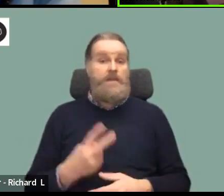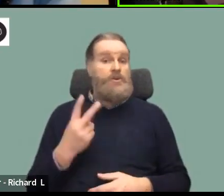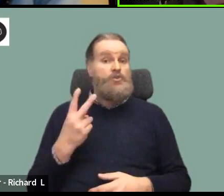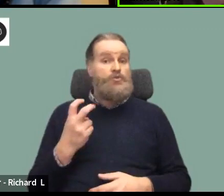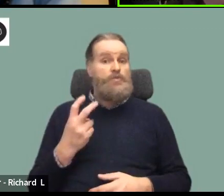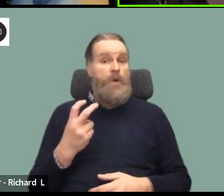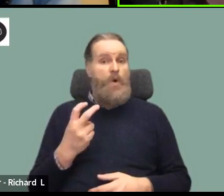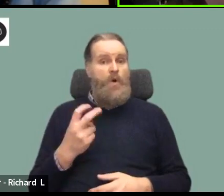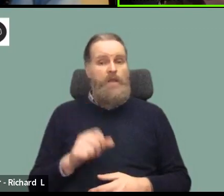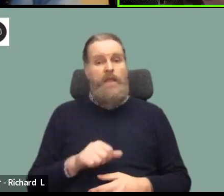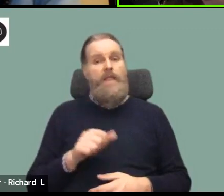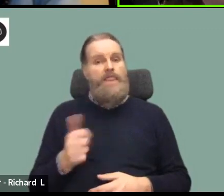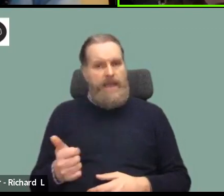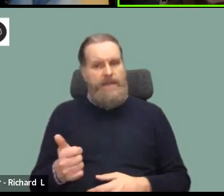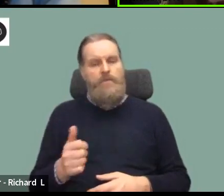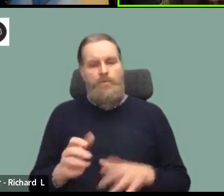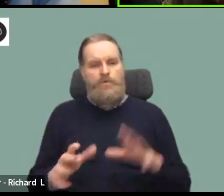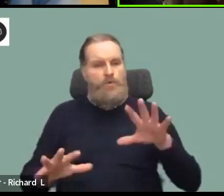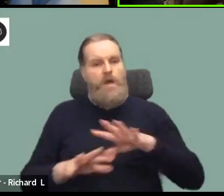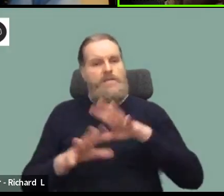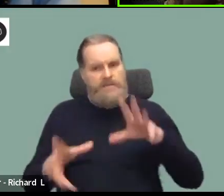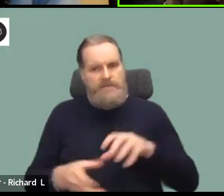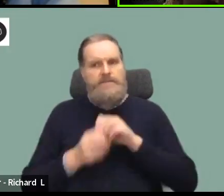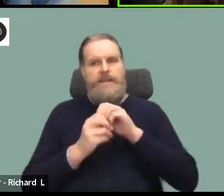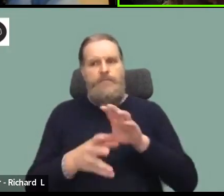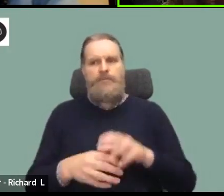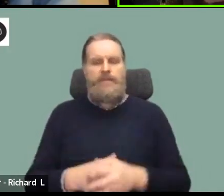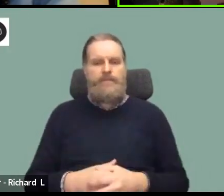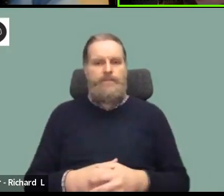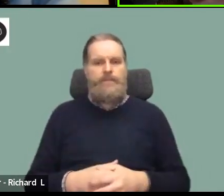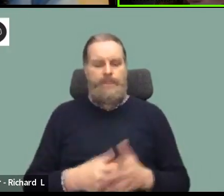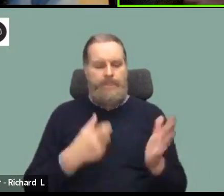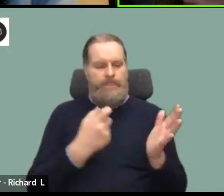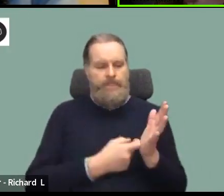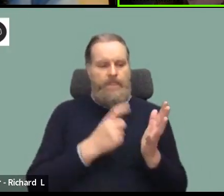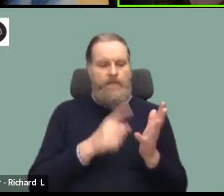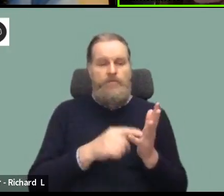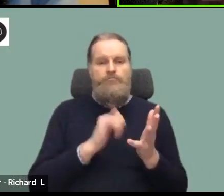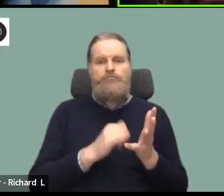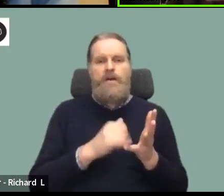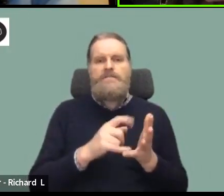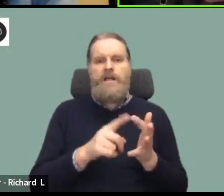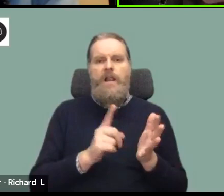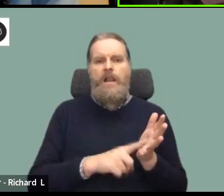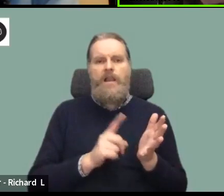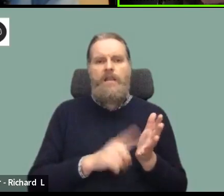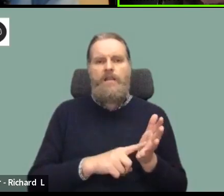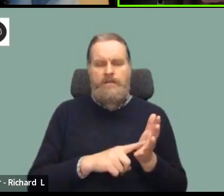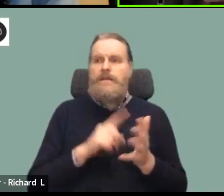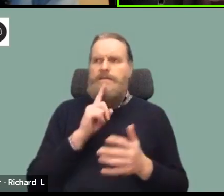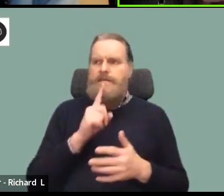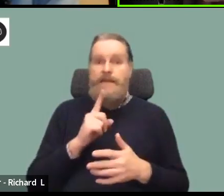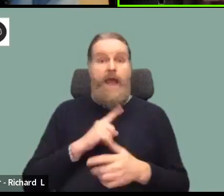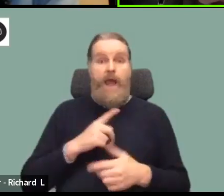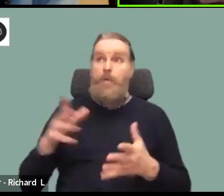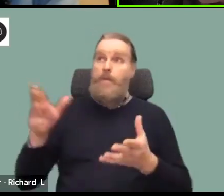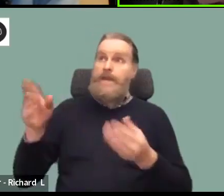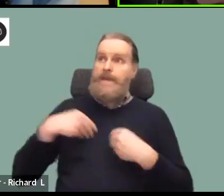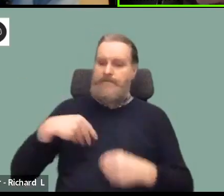going to go with a couple more. and then and then we'll let will probably ask and then we'll let will probably ask you some up mark so Russell says. until and to receive a long services